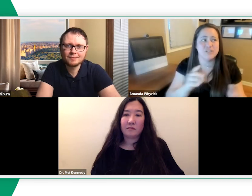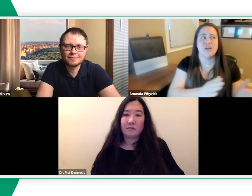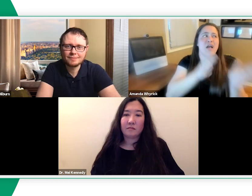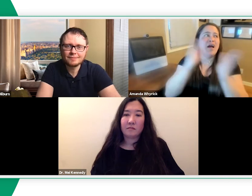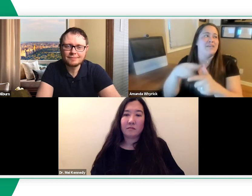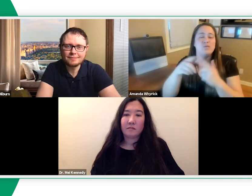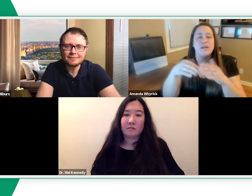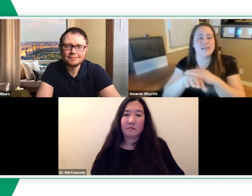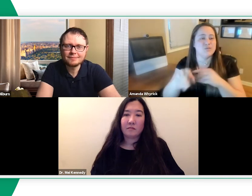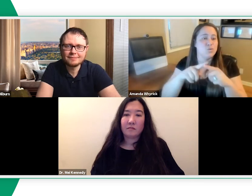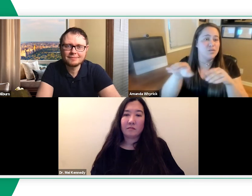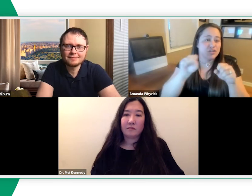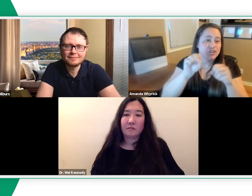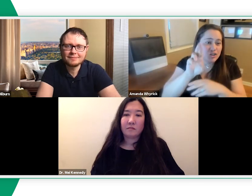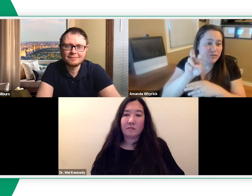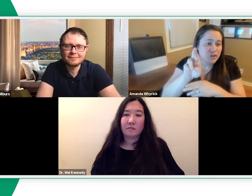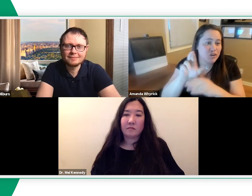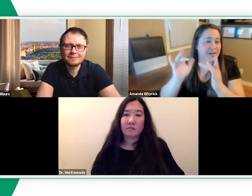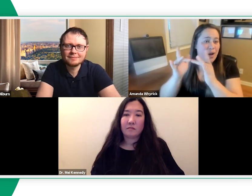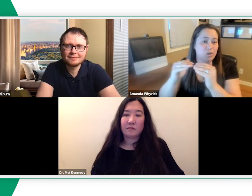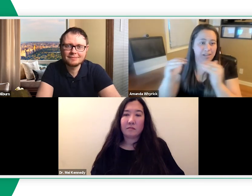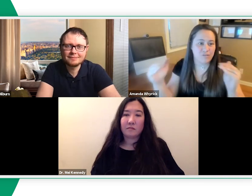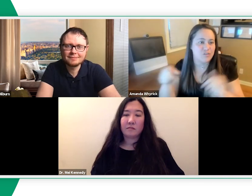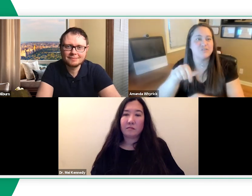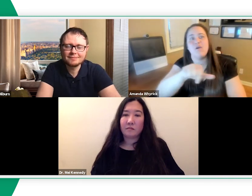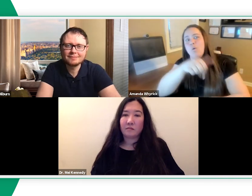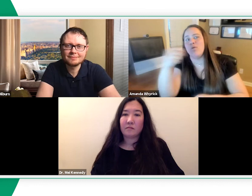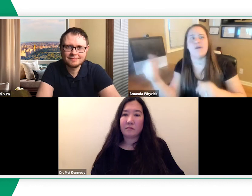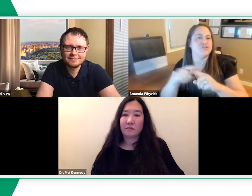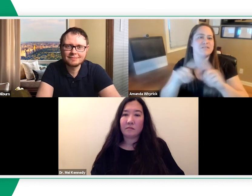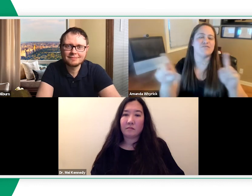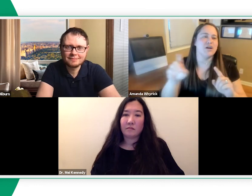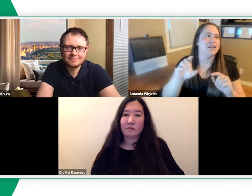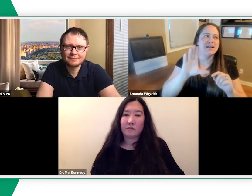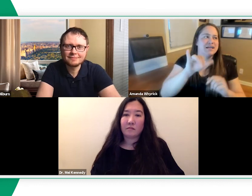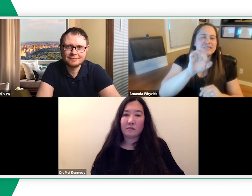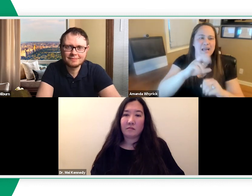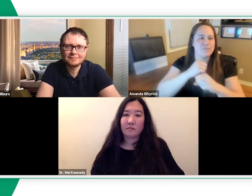And then you get into the server and network level. There’s a whole ‘nother different